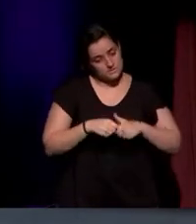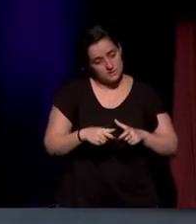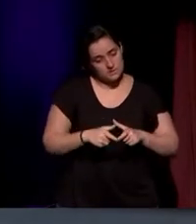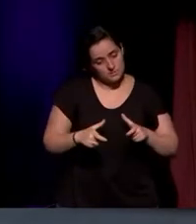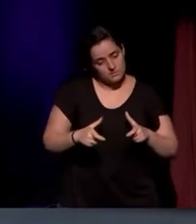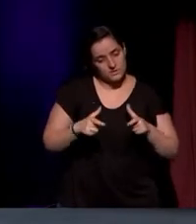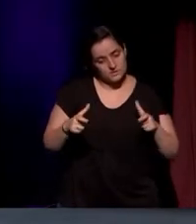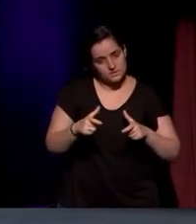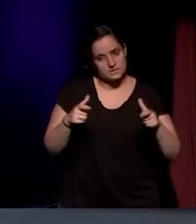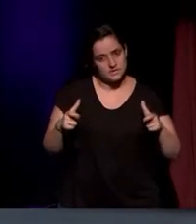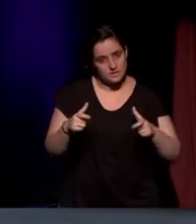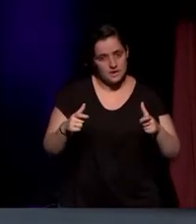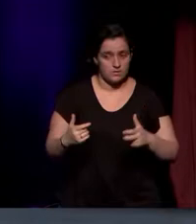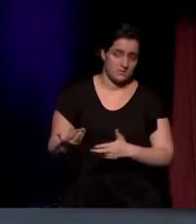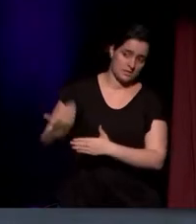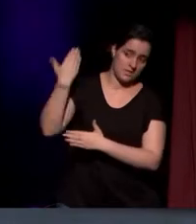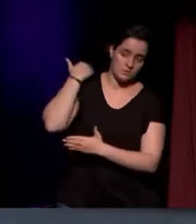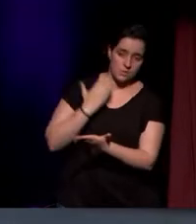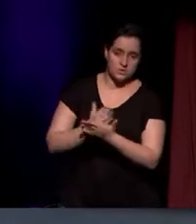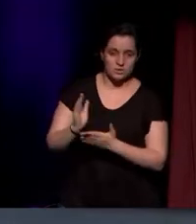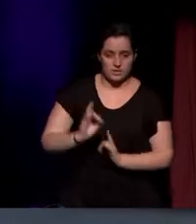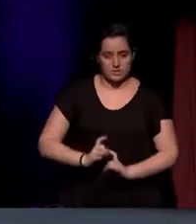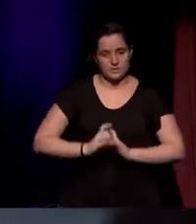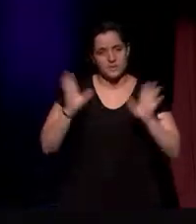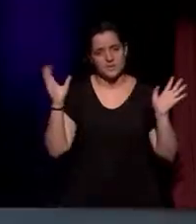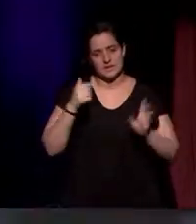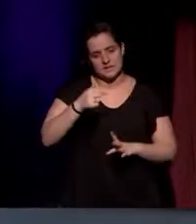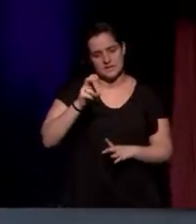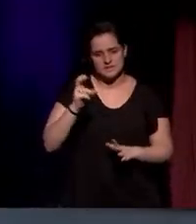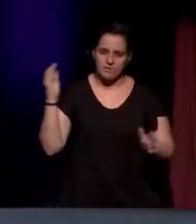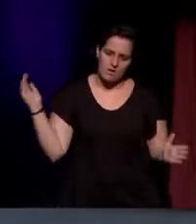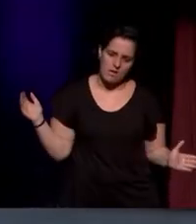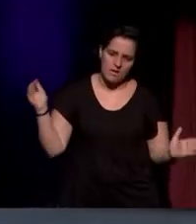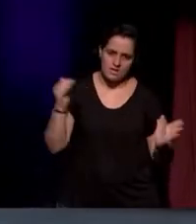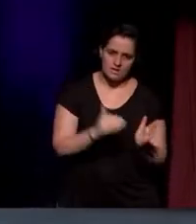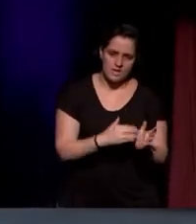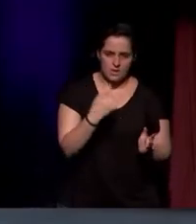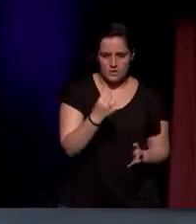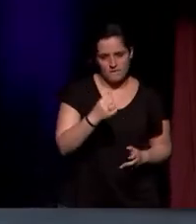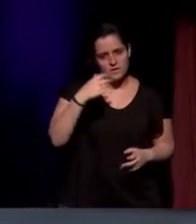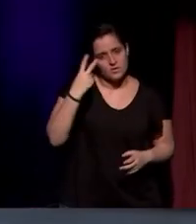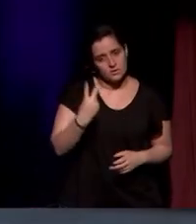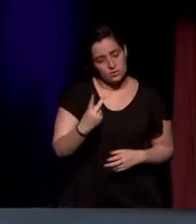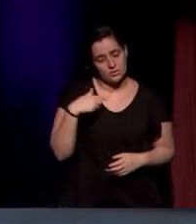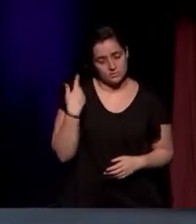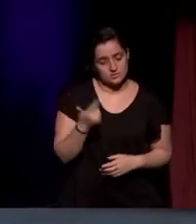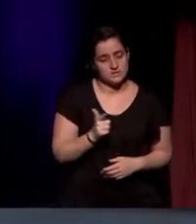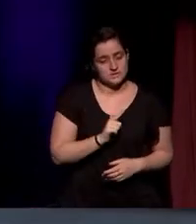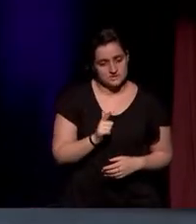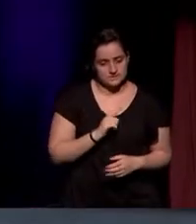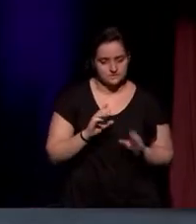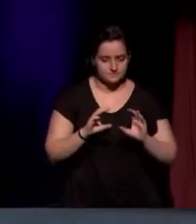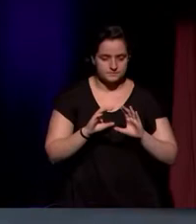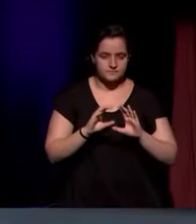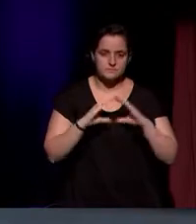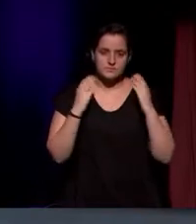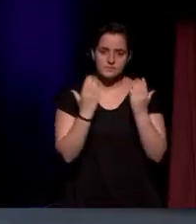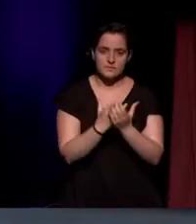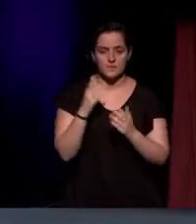since independence, we, from 1975 to 1992, we had a People's Assembly,